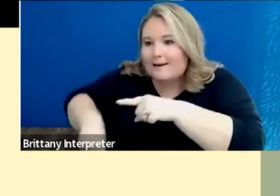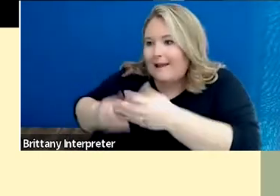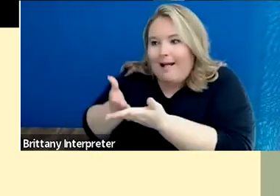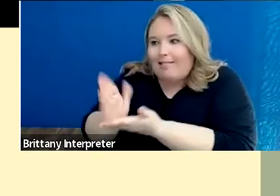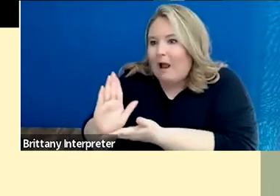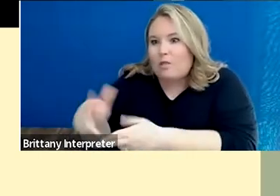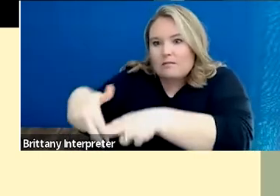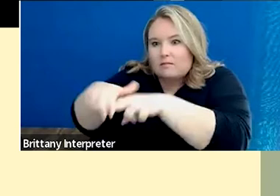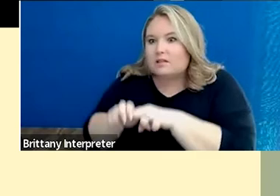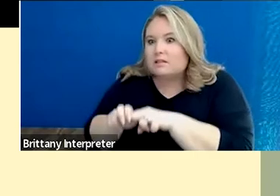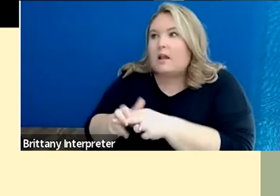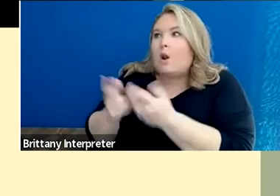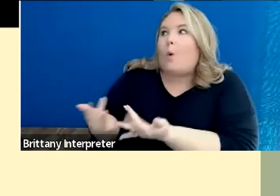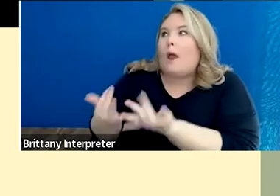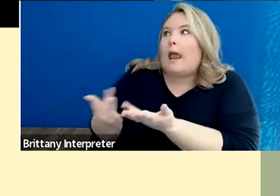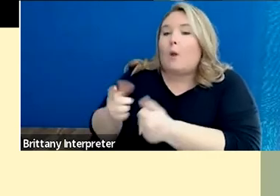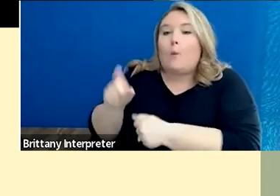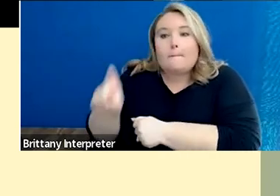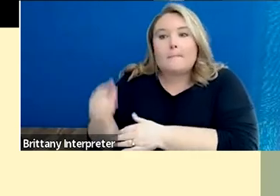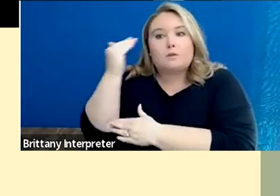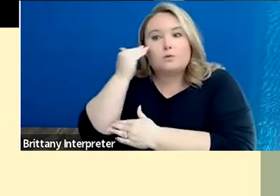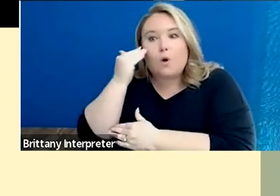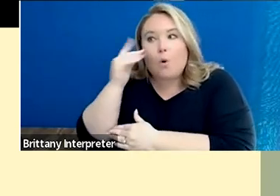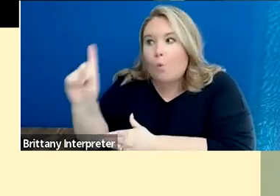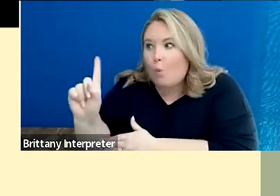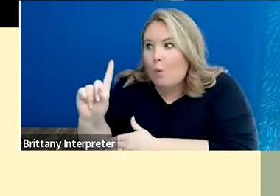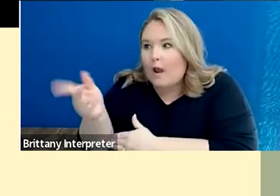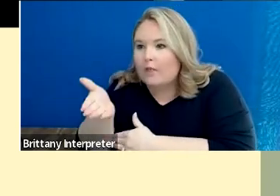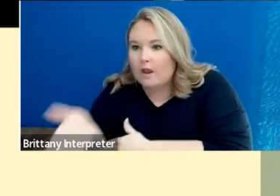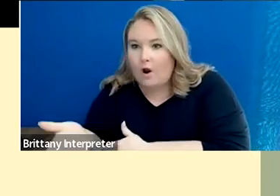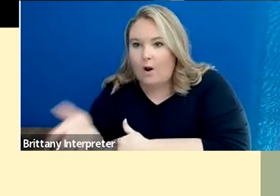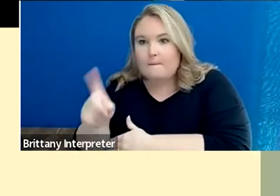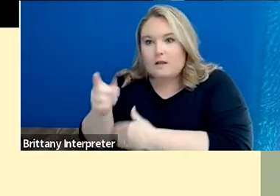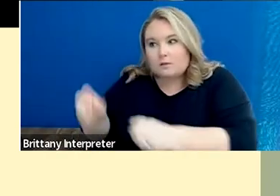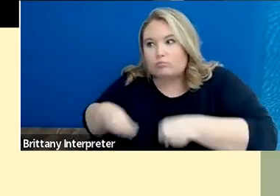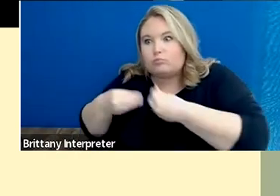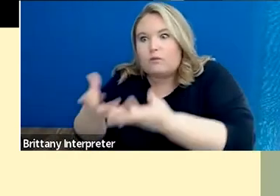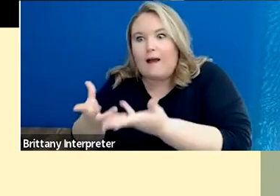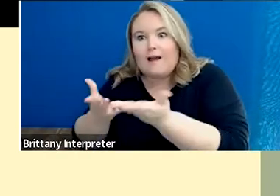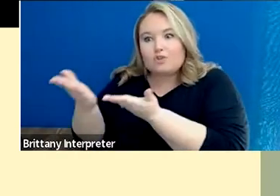We need to know who that person is, where they're at, so we can get them services too, immediately if they are in danger or in peril,